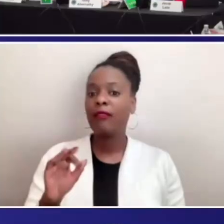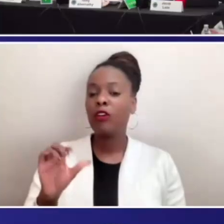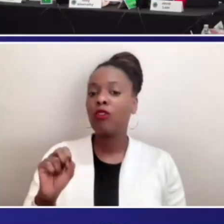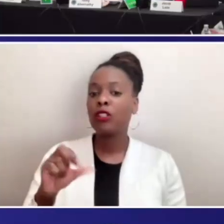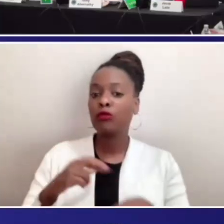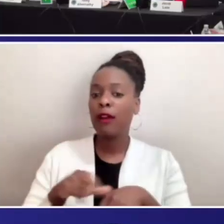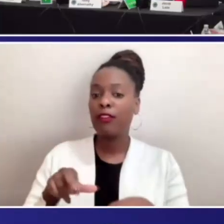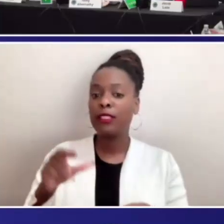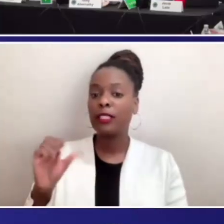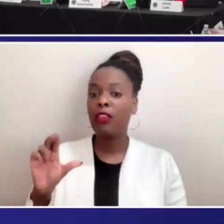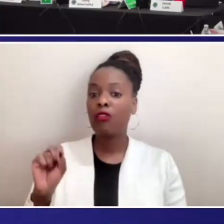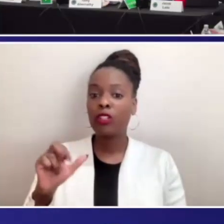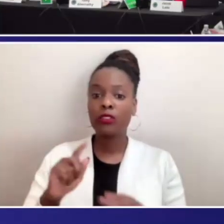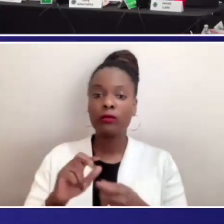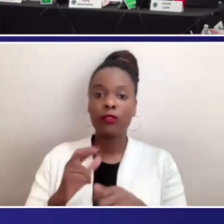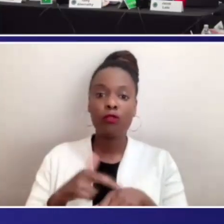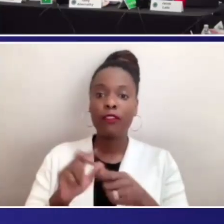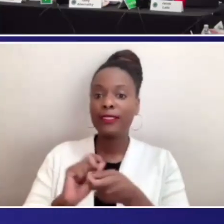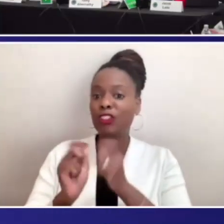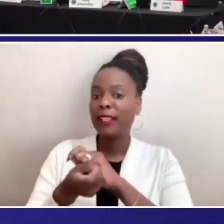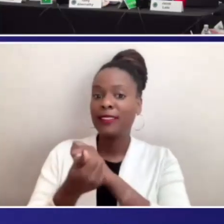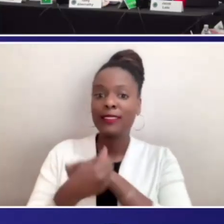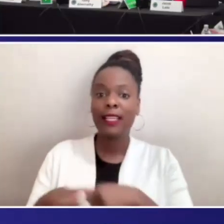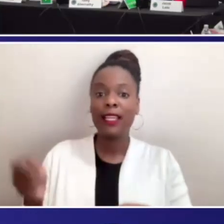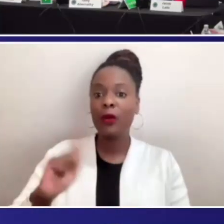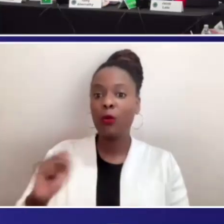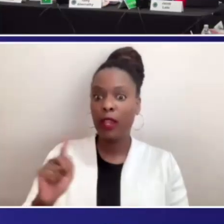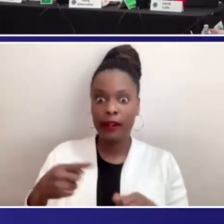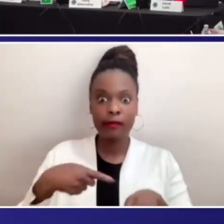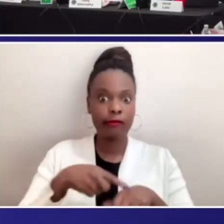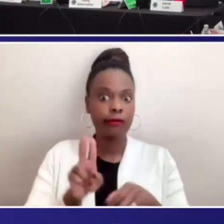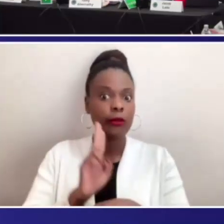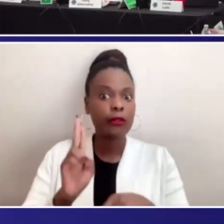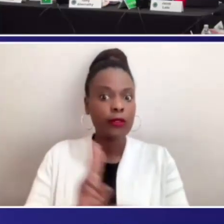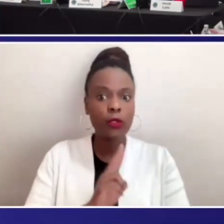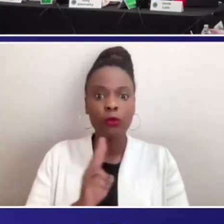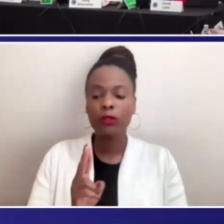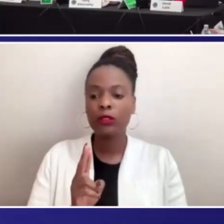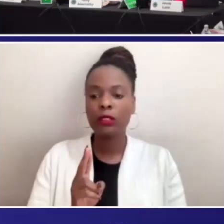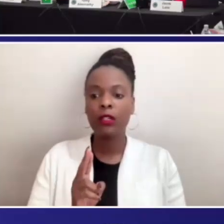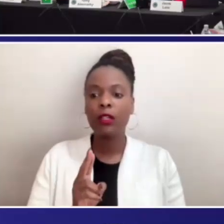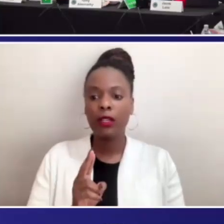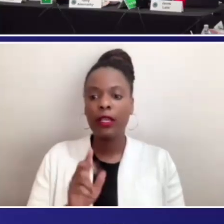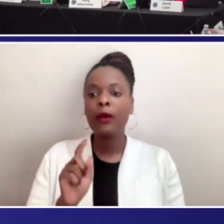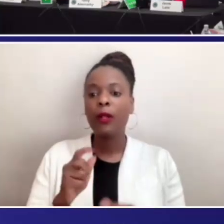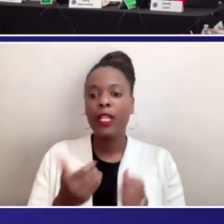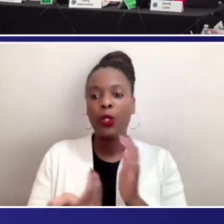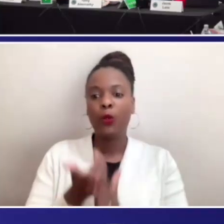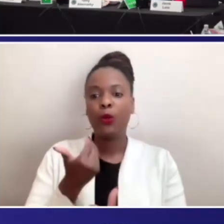changes, then theoretically anywhere else the, the cross-reference is would now refer to that new definition. That's not what the bill asked us to do.